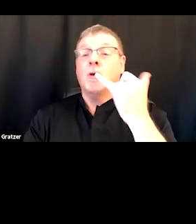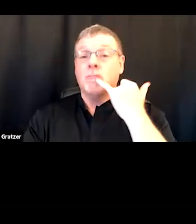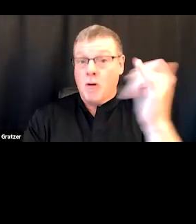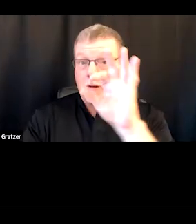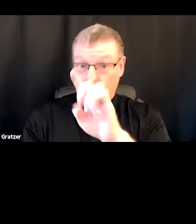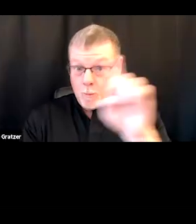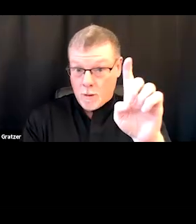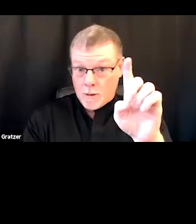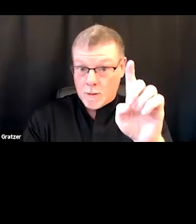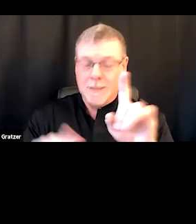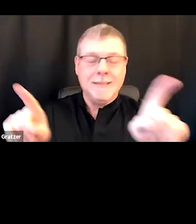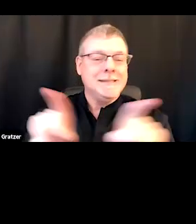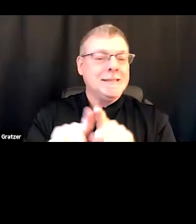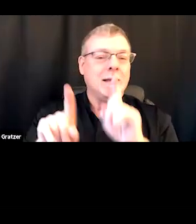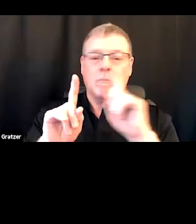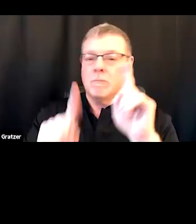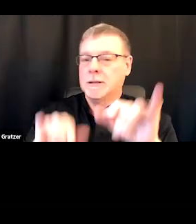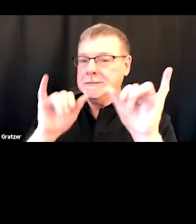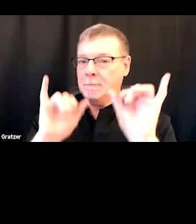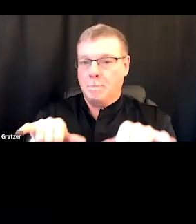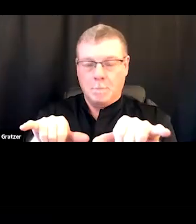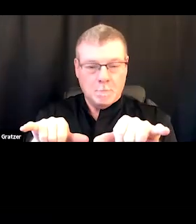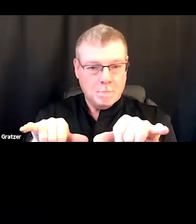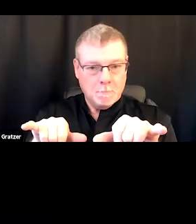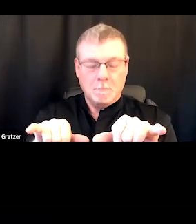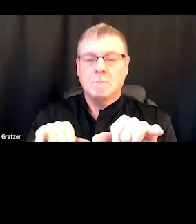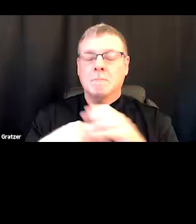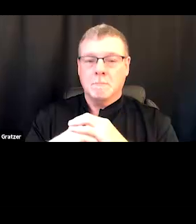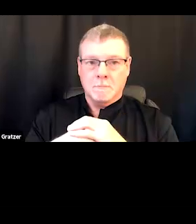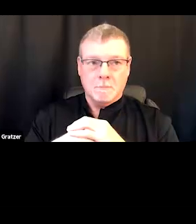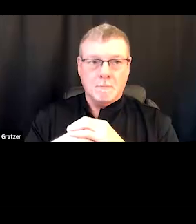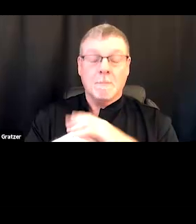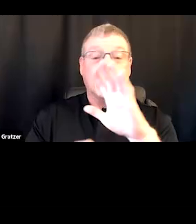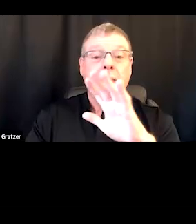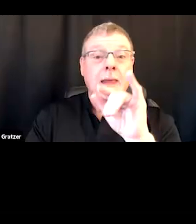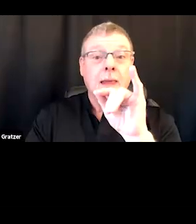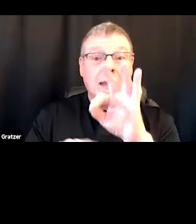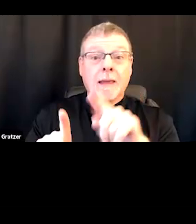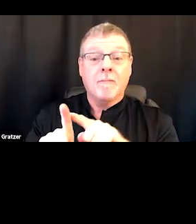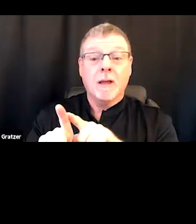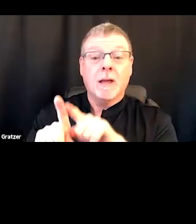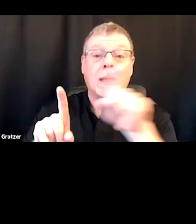you're gonna get the same response you always would by a 911 call taker. If that call then has a mental health